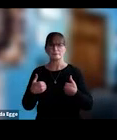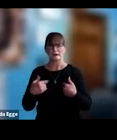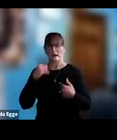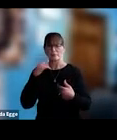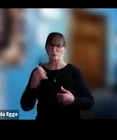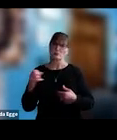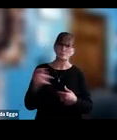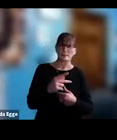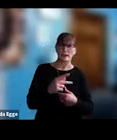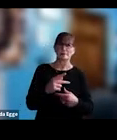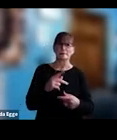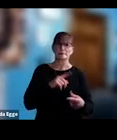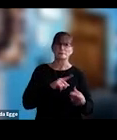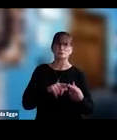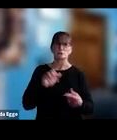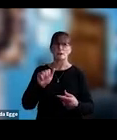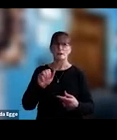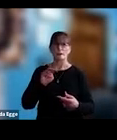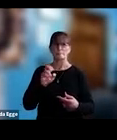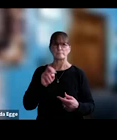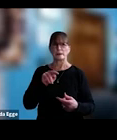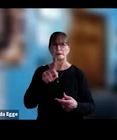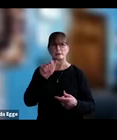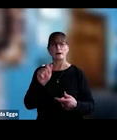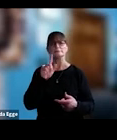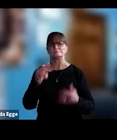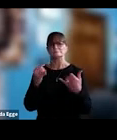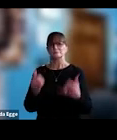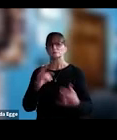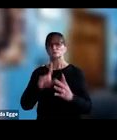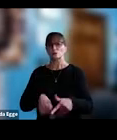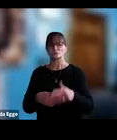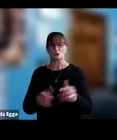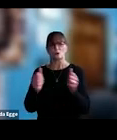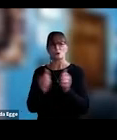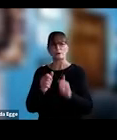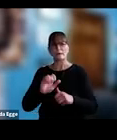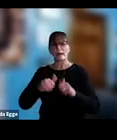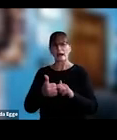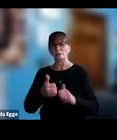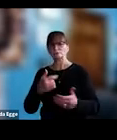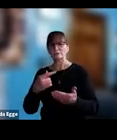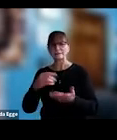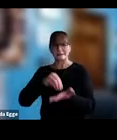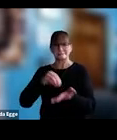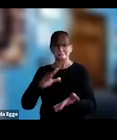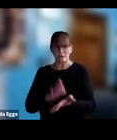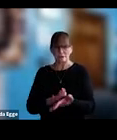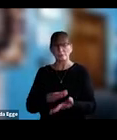to Amanda's presentation. So now Amanda's gonna start with talking about how she documents in the medical summary report.